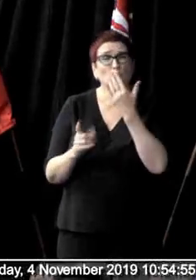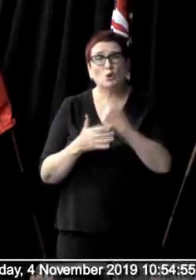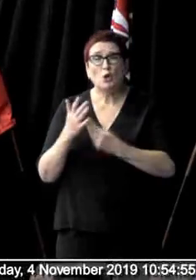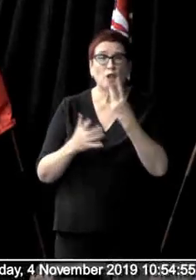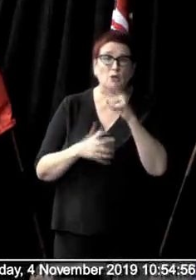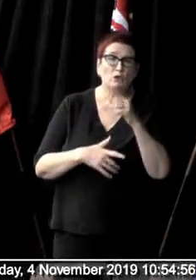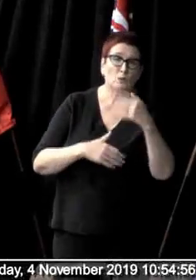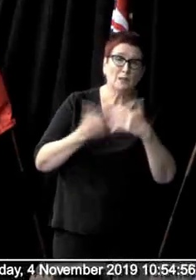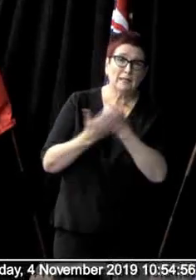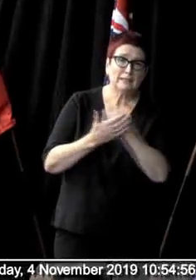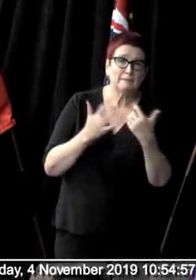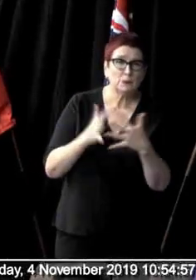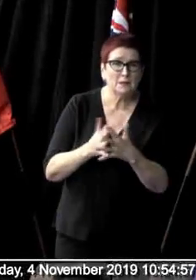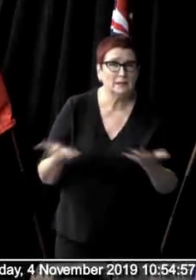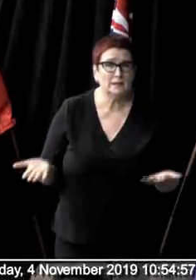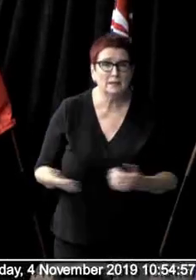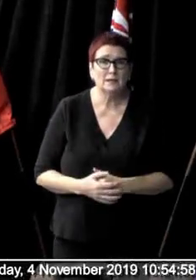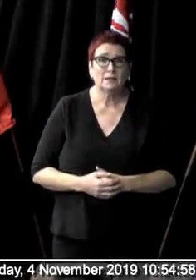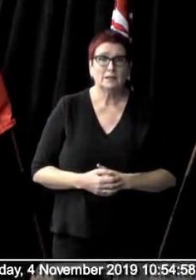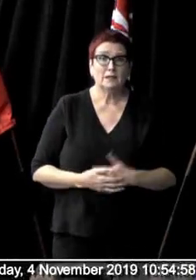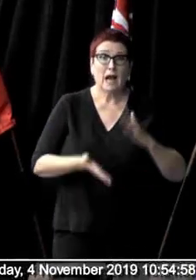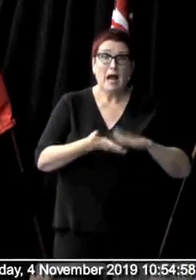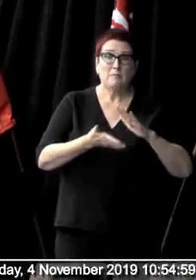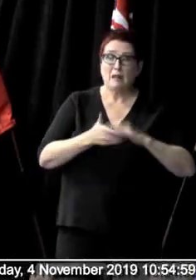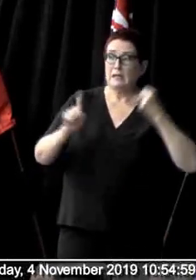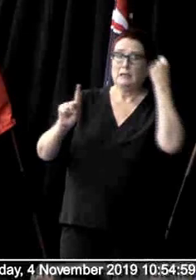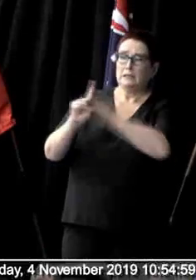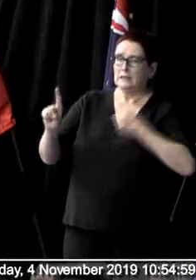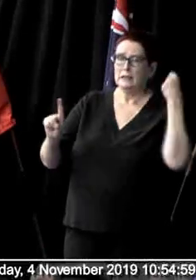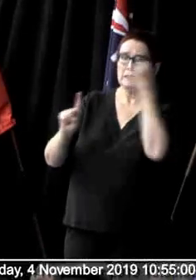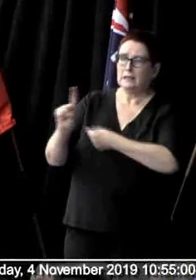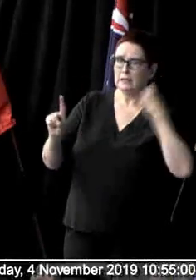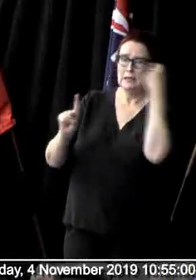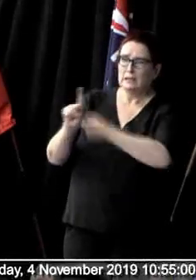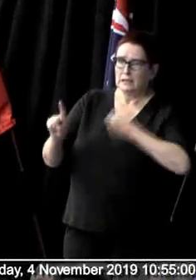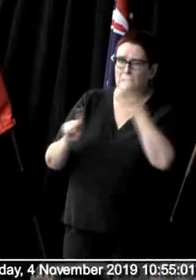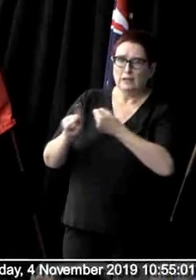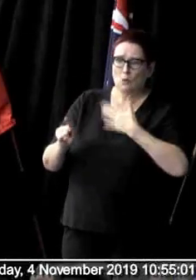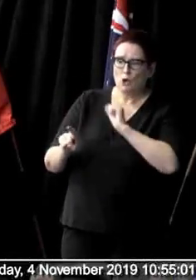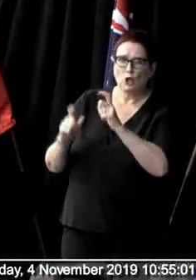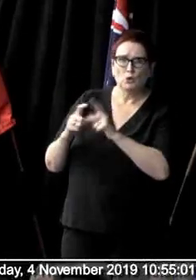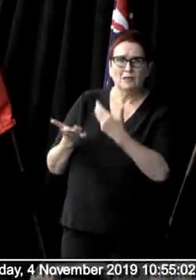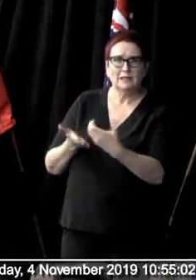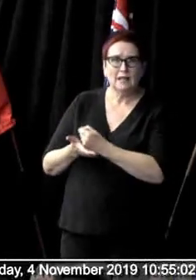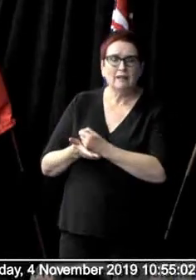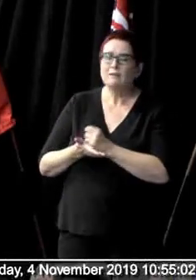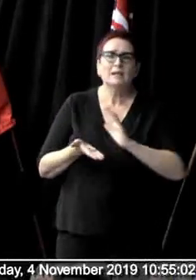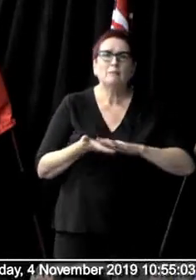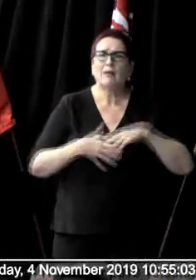Advocating for her child’s safety has been exhausting. Charlotte’s mother has said, “We’ve had such a horrible journey.